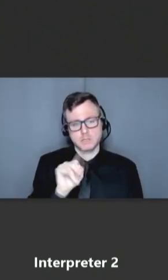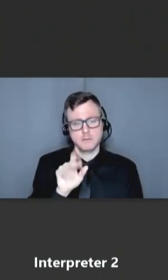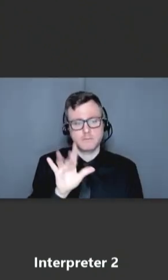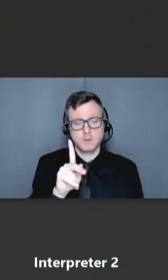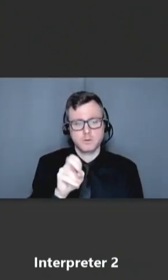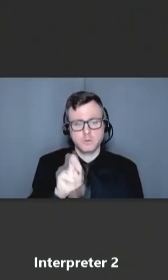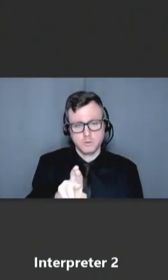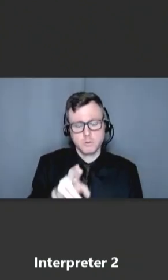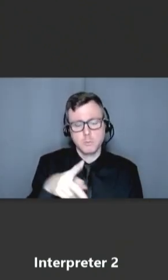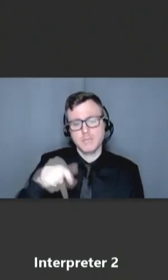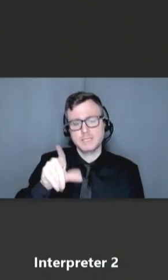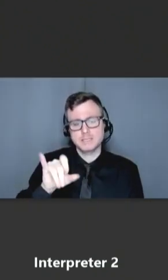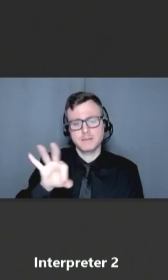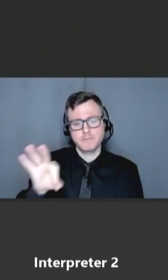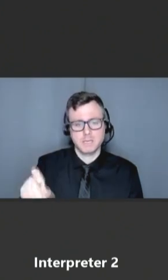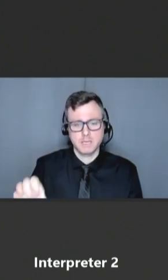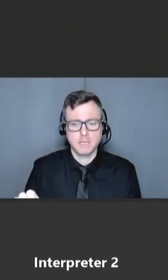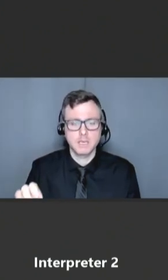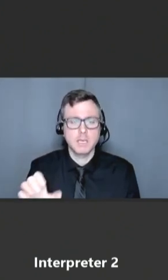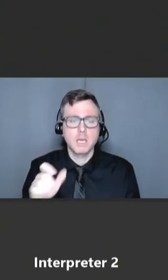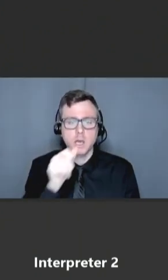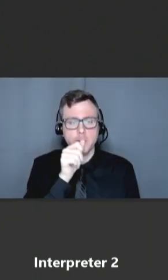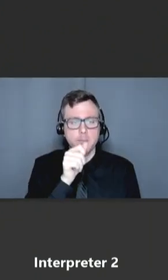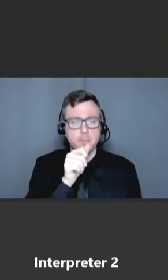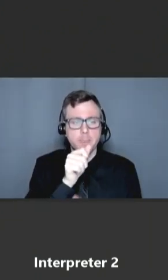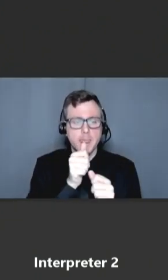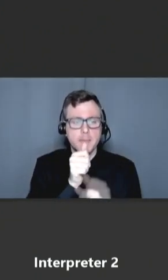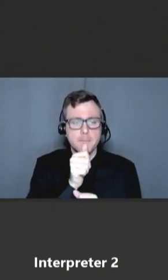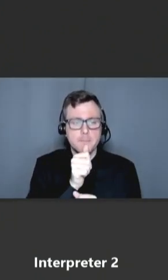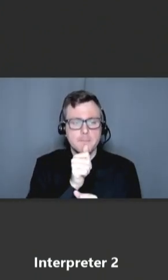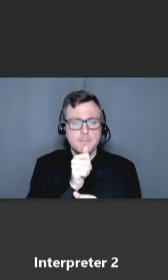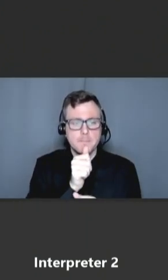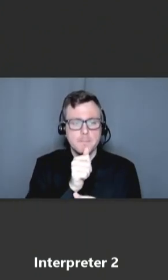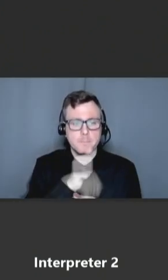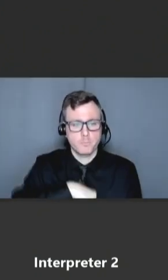Foundation. She will discuss her efforts to prevent Mpox and respond to misinformation.